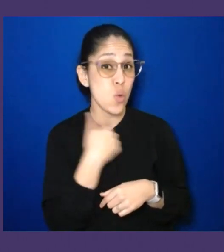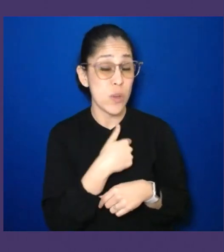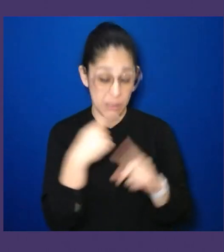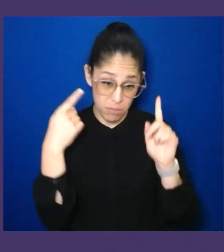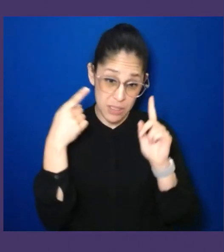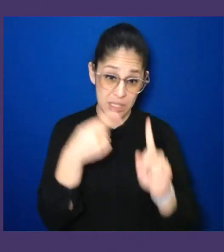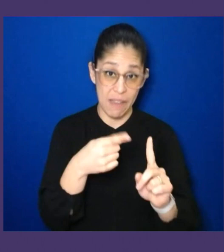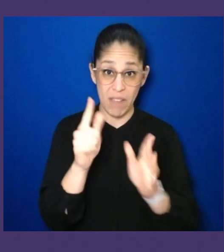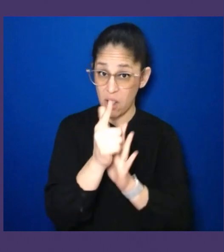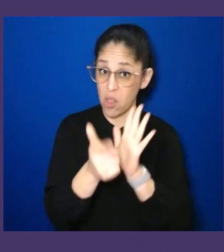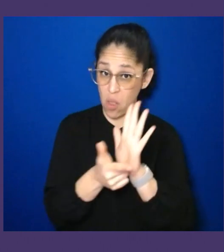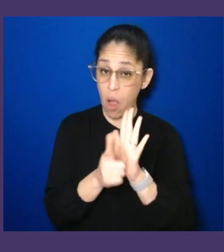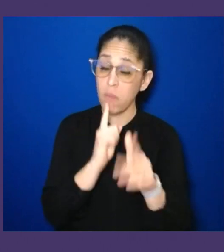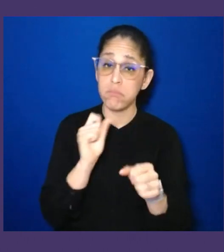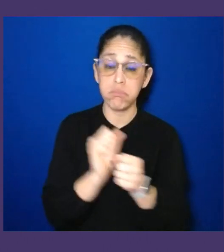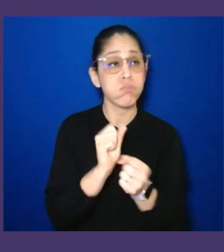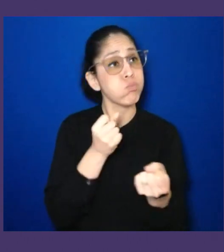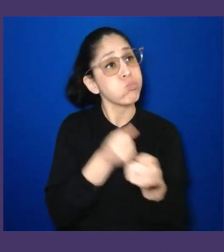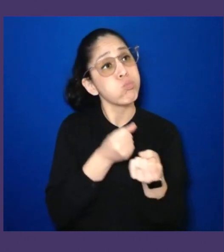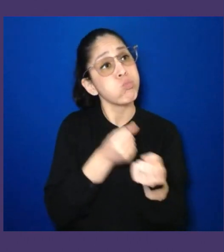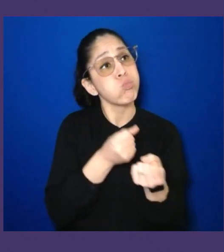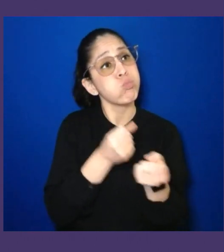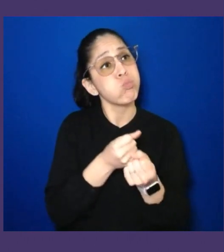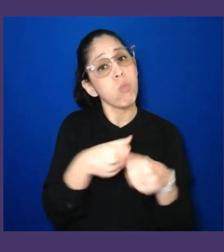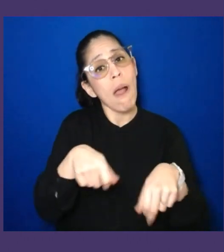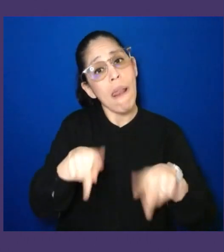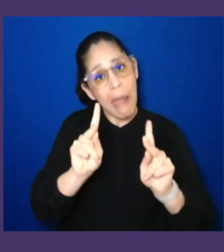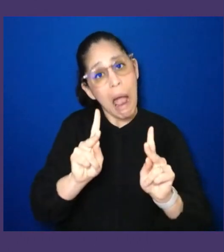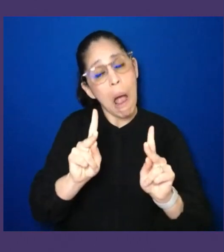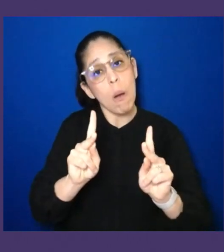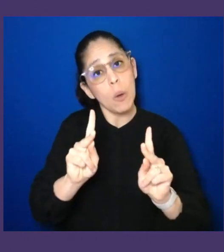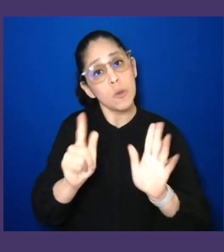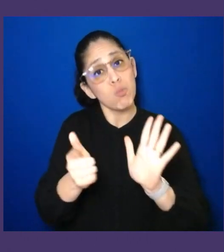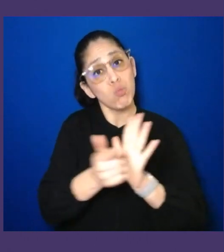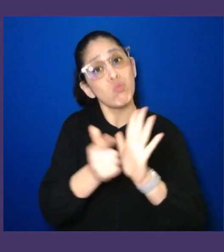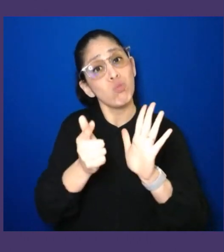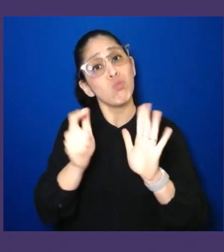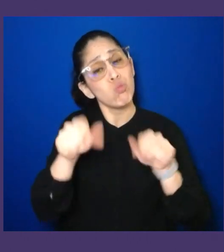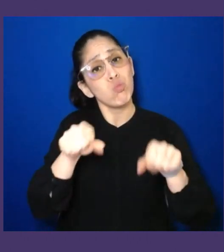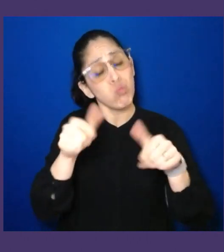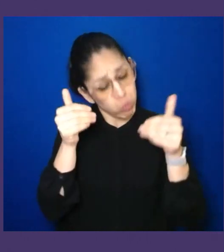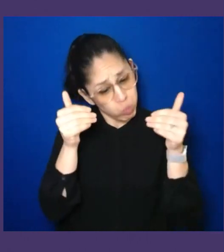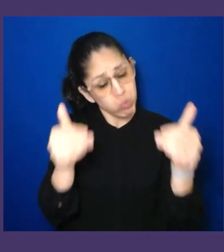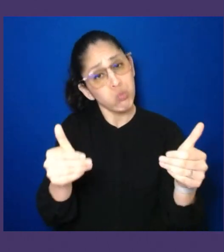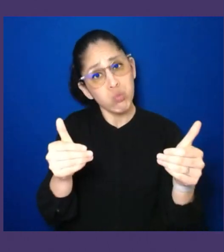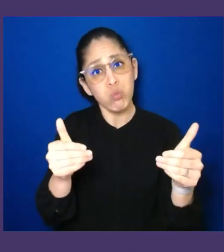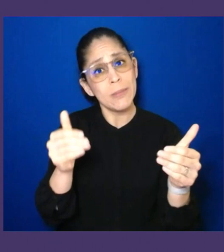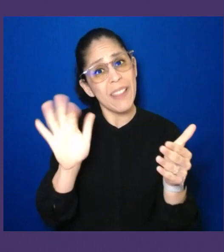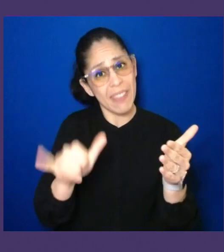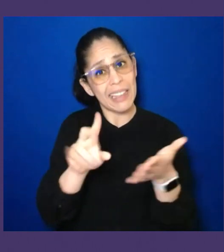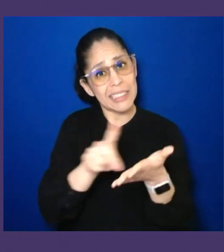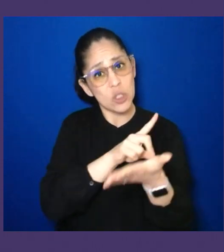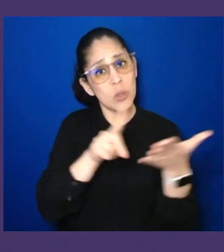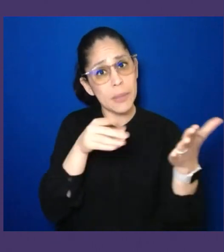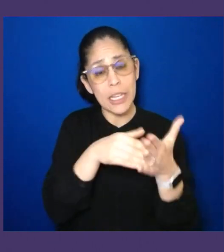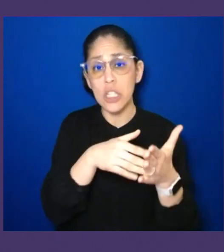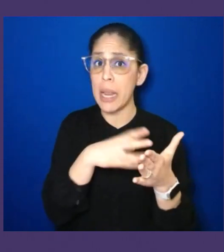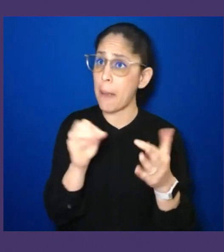supports and enables this discrimination, and it is passionately defended by